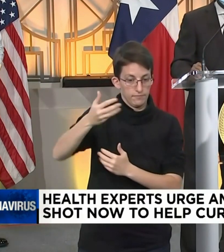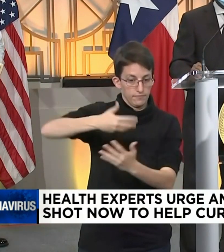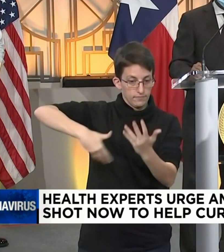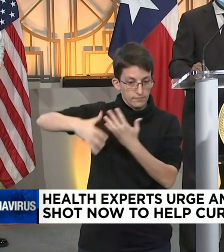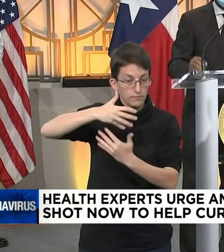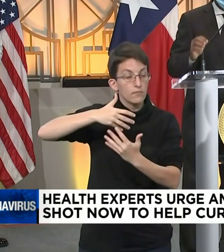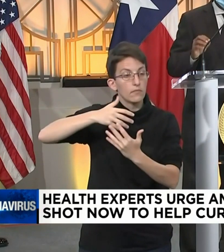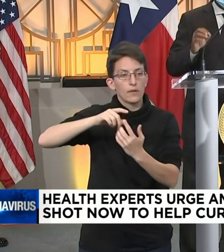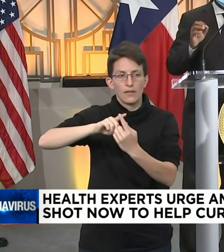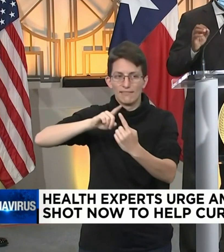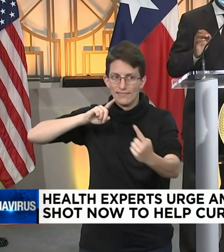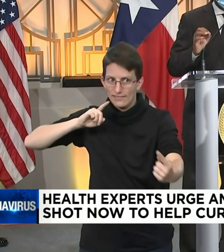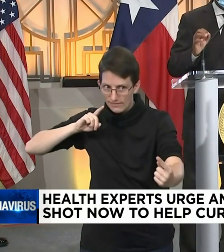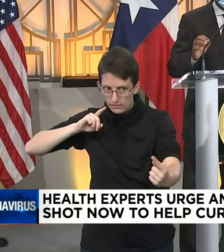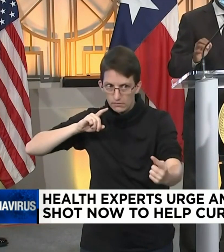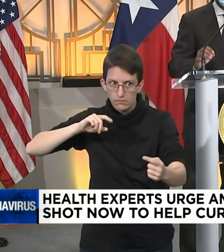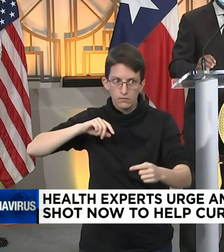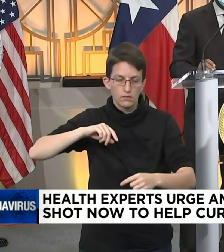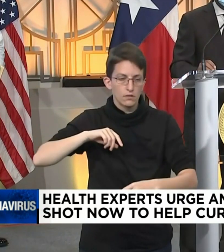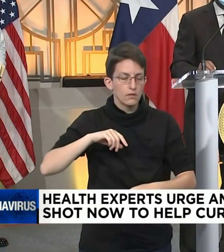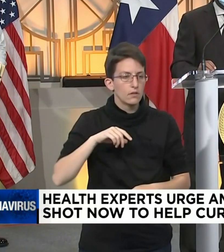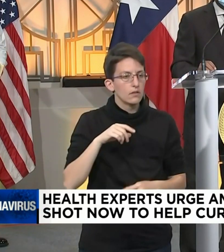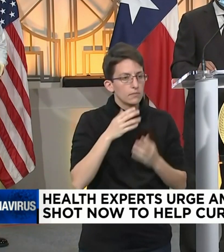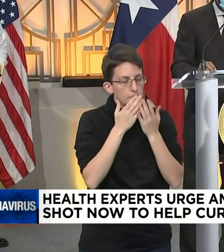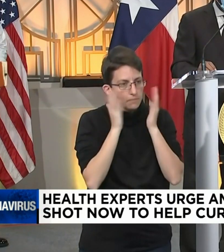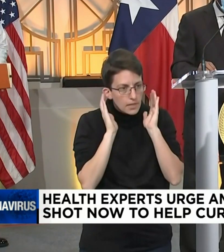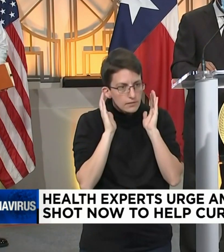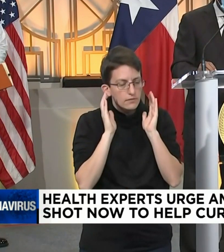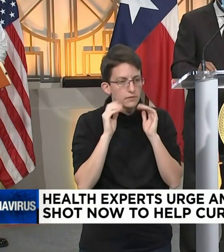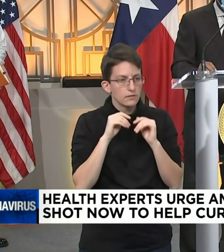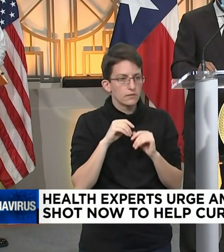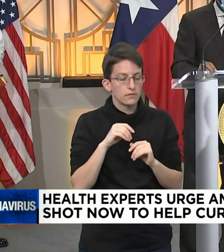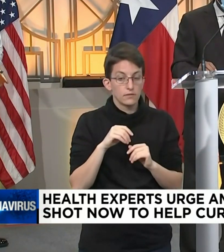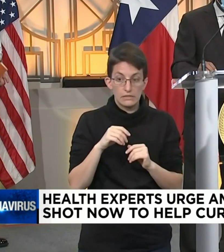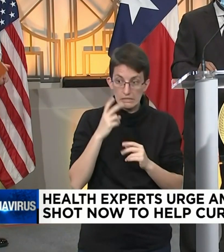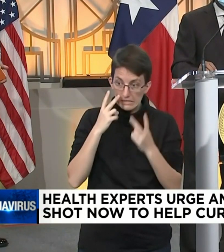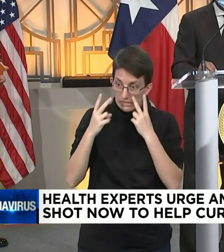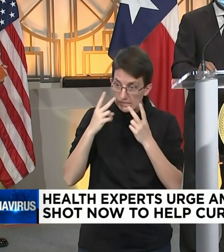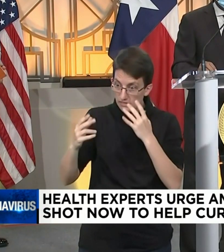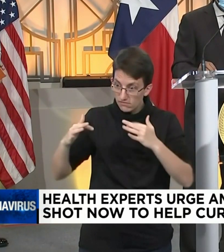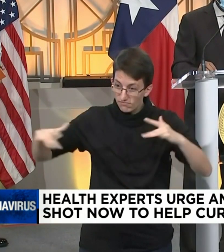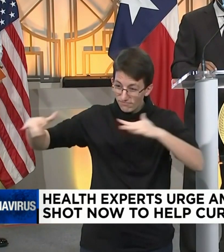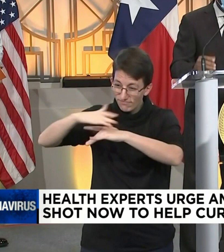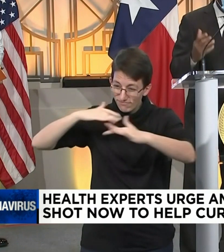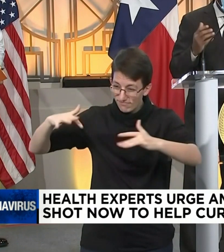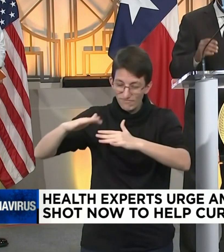get tested for coronavirus and I’m asking people. If you can team if you put on the mask if you engage in